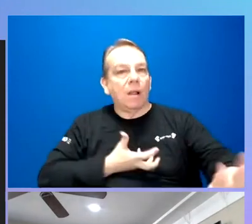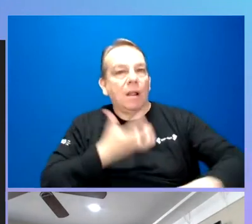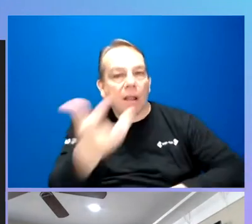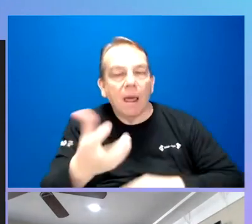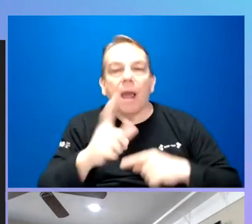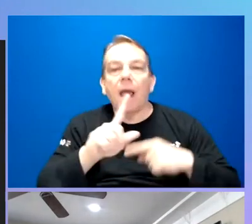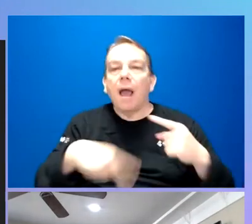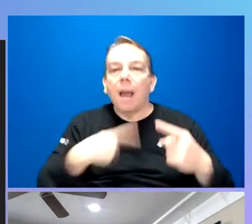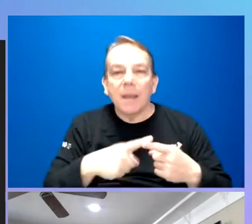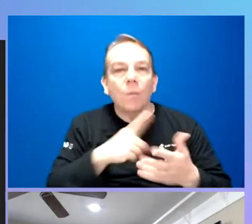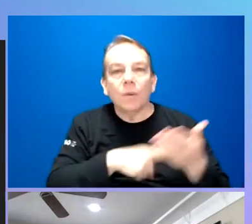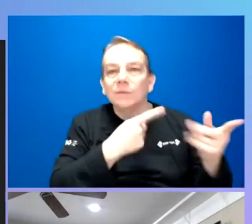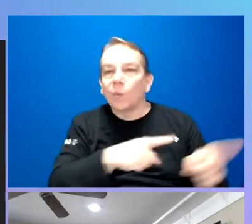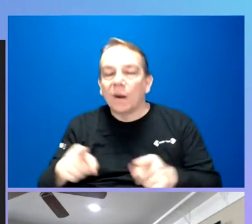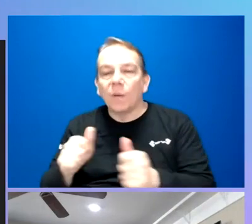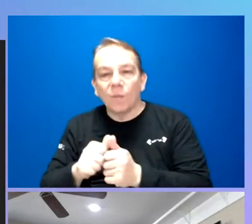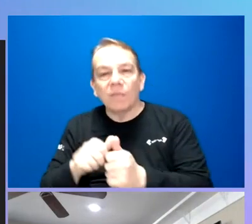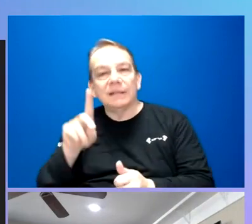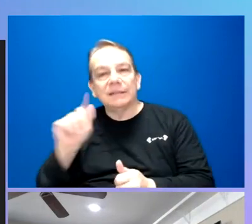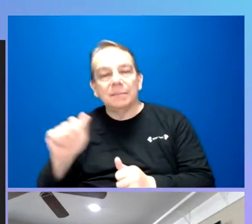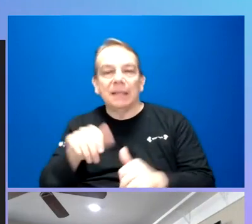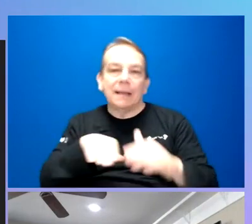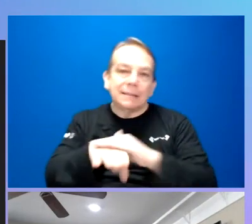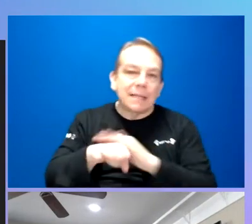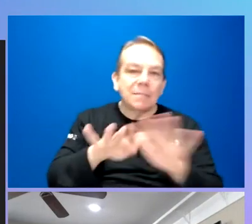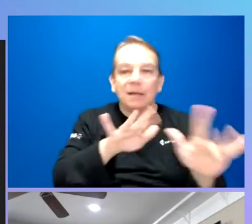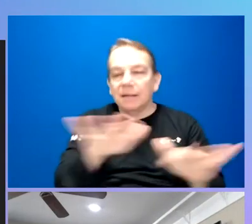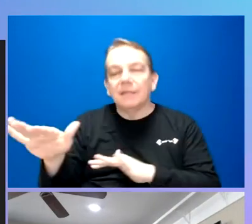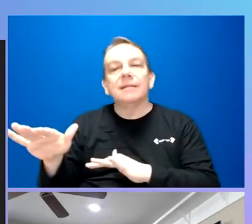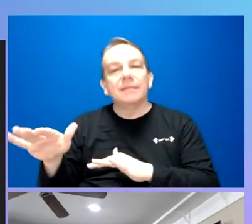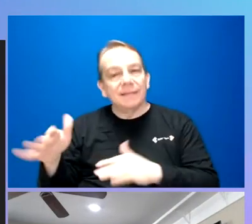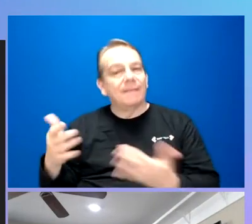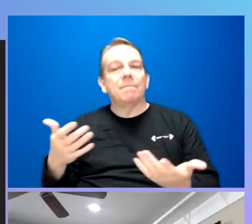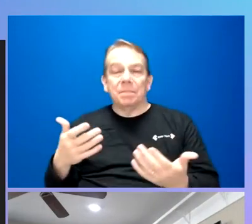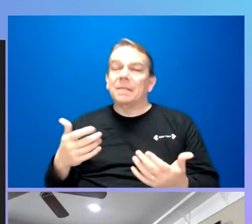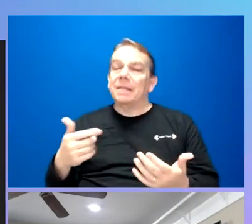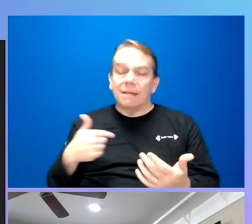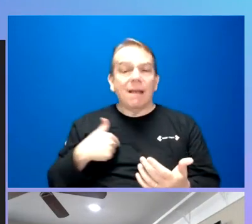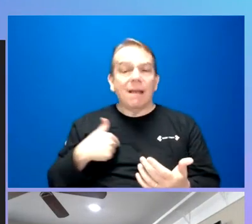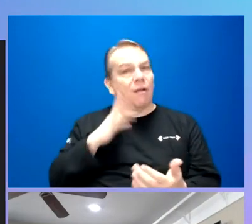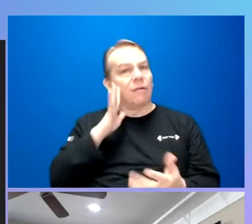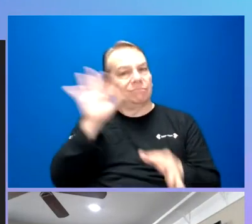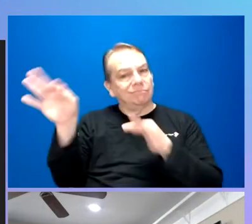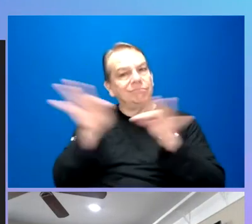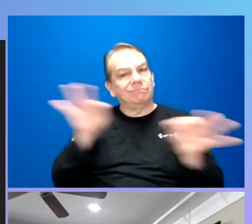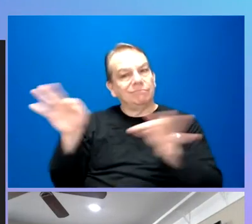C-suite and I would strike up a conversation and tell them about what I'm doing and what my objectives were and what some of